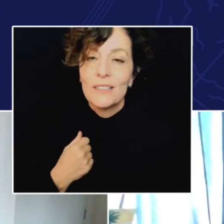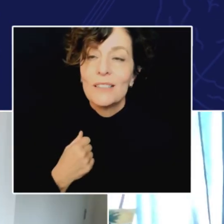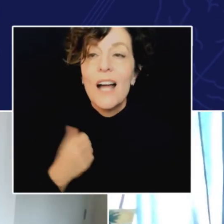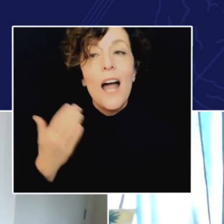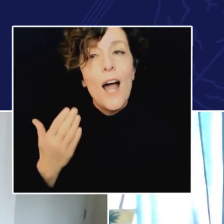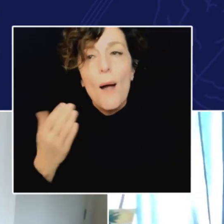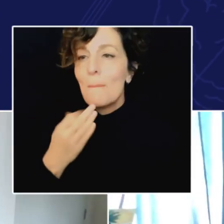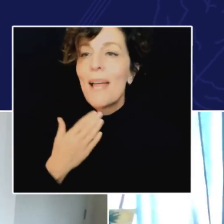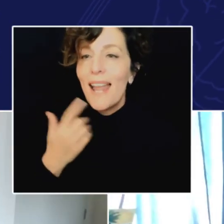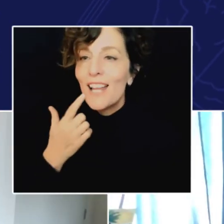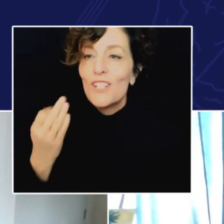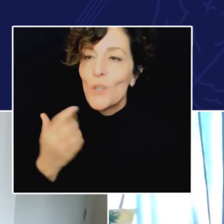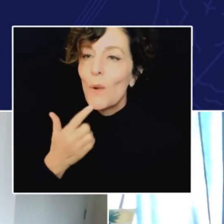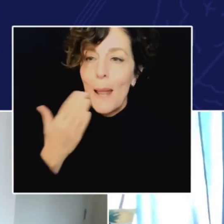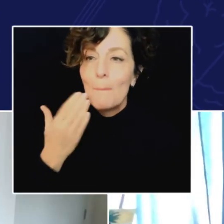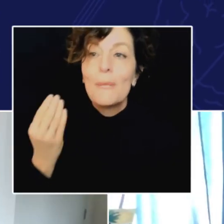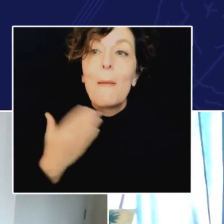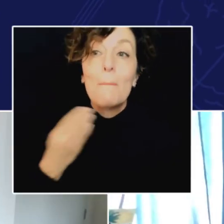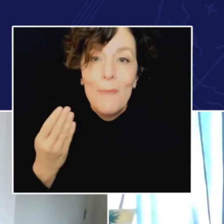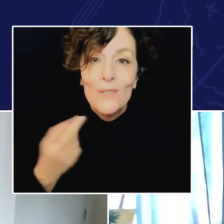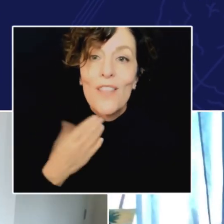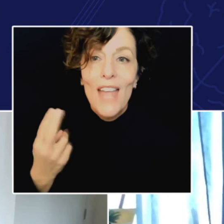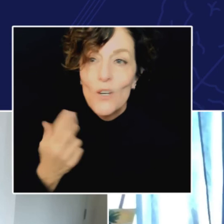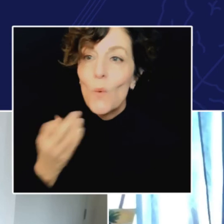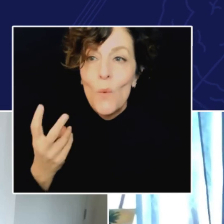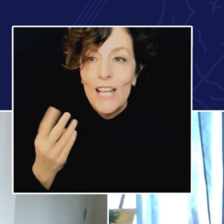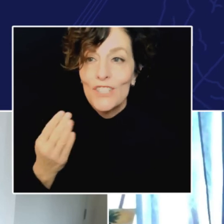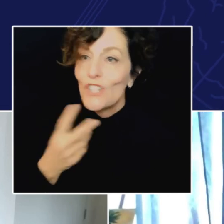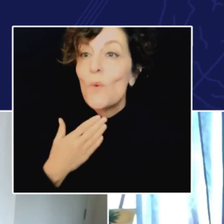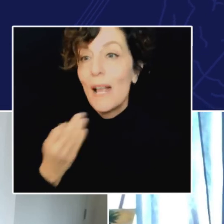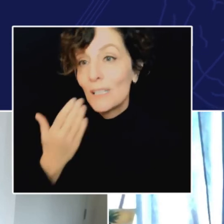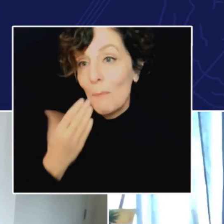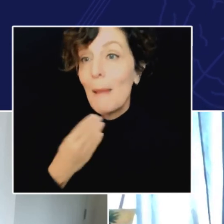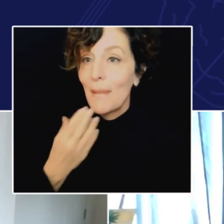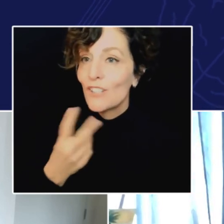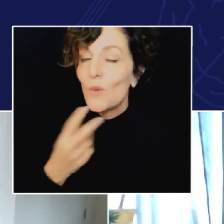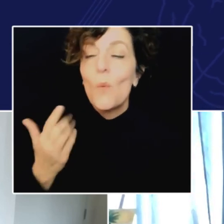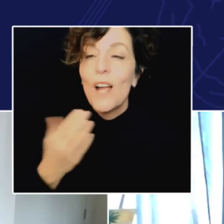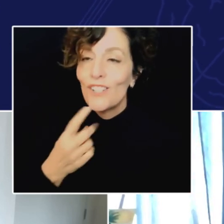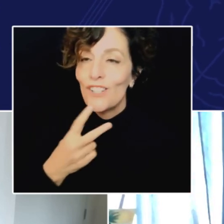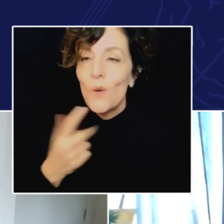[DR. RUFFIN]: Haylie, so, let me -- bounce that question you asked me back to you.